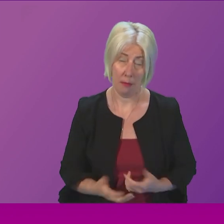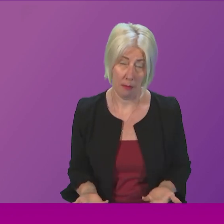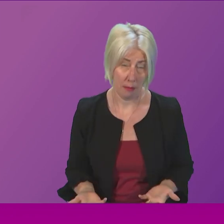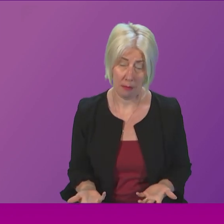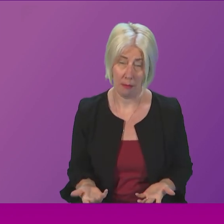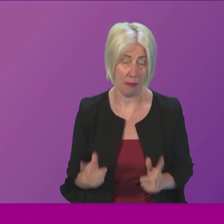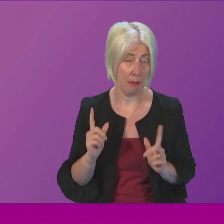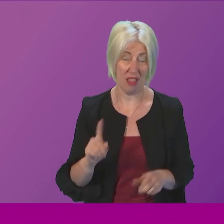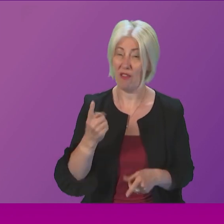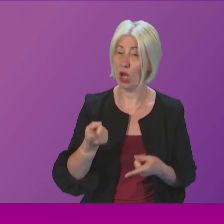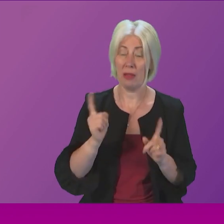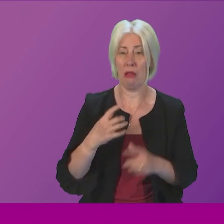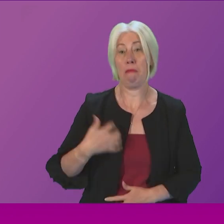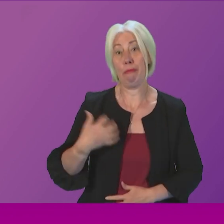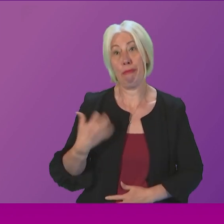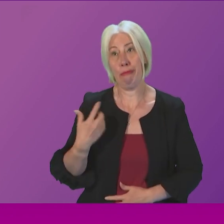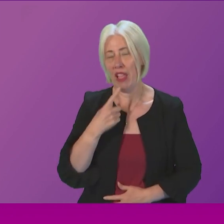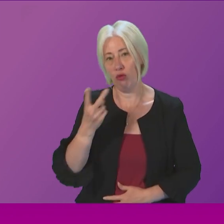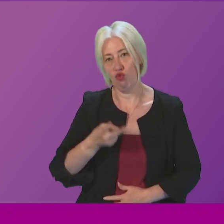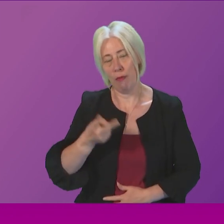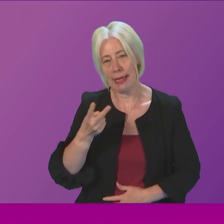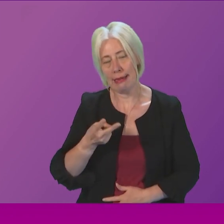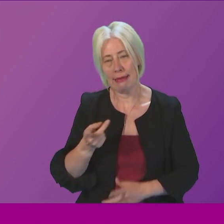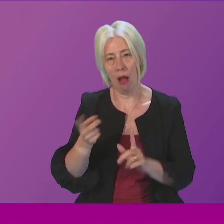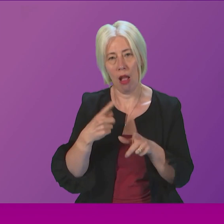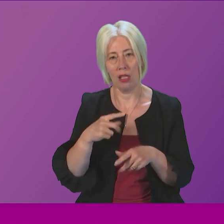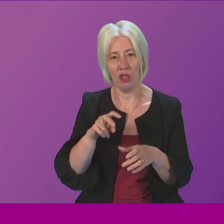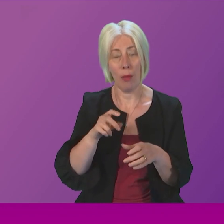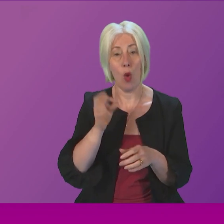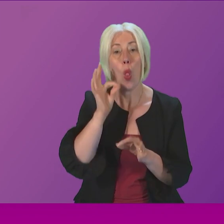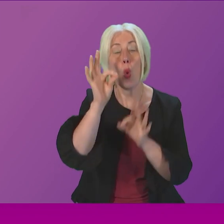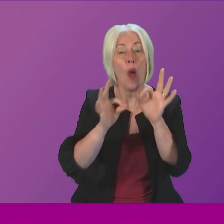The First Minister is getting annoyed about having to repeat answers about the withdrawn question.